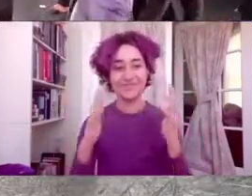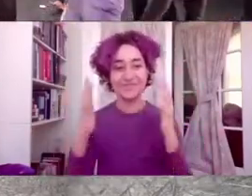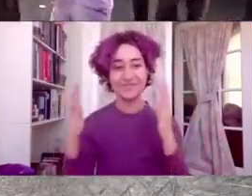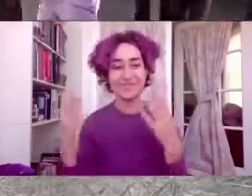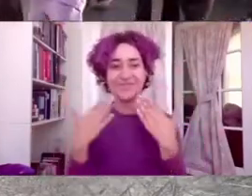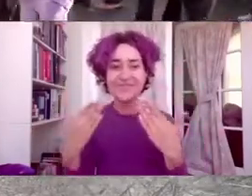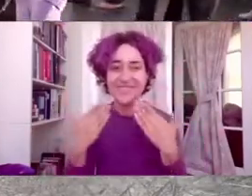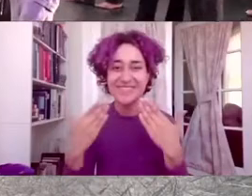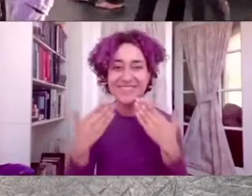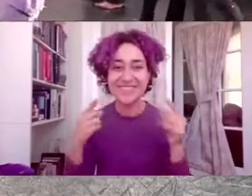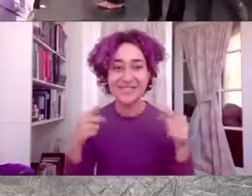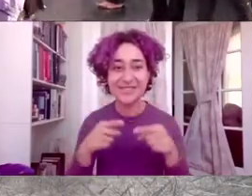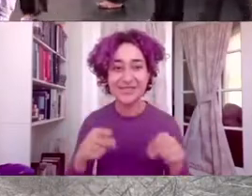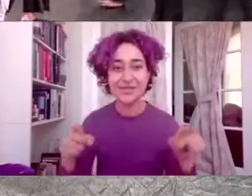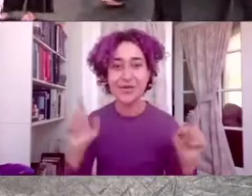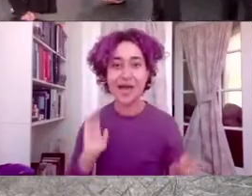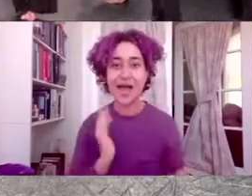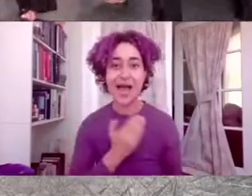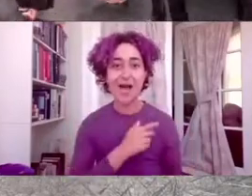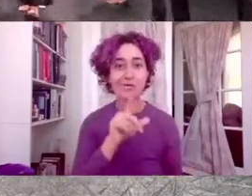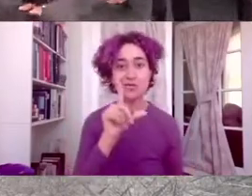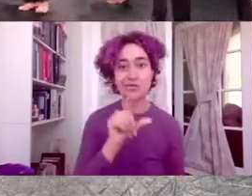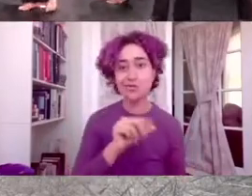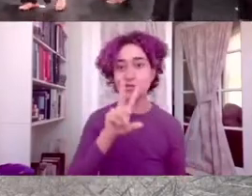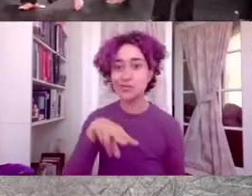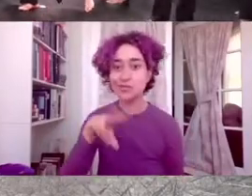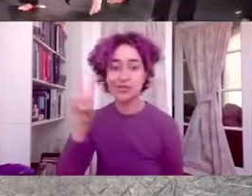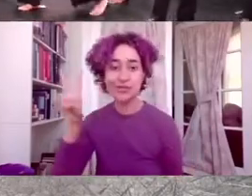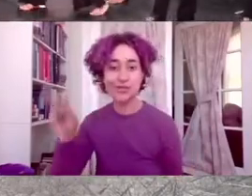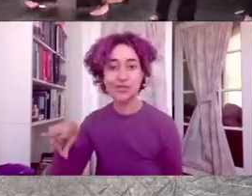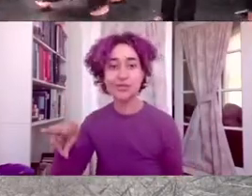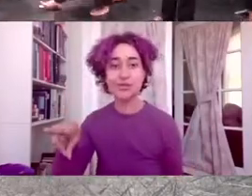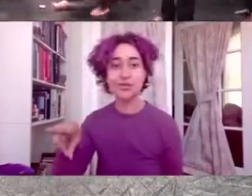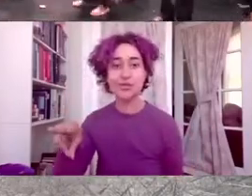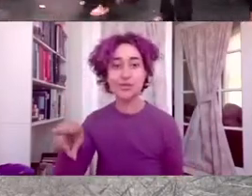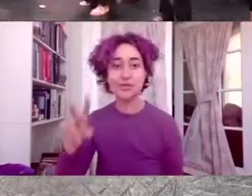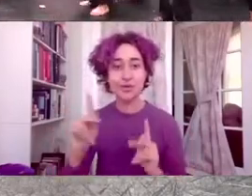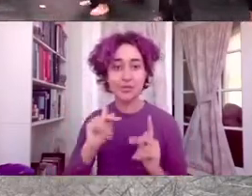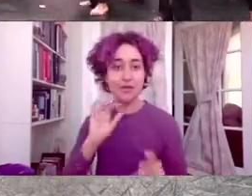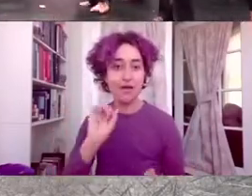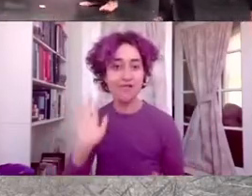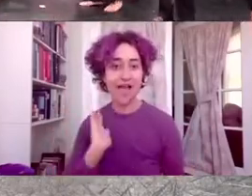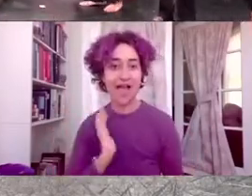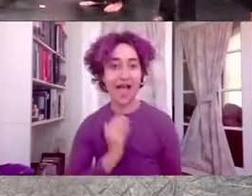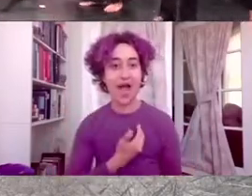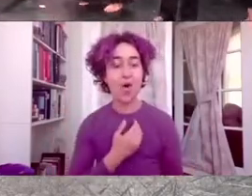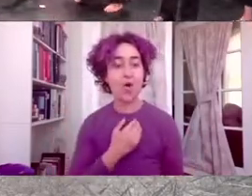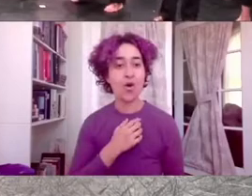We thank you. Our 2022 participants of our Summer Leadership Institute